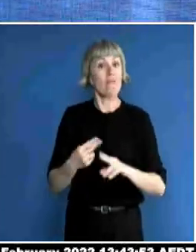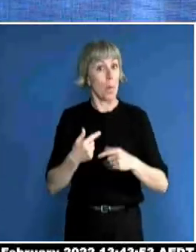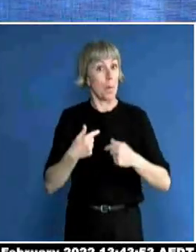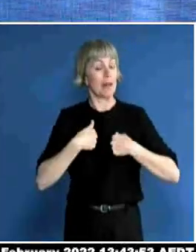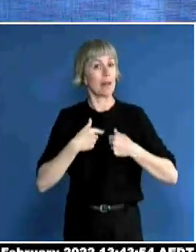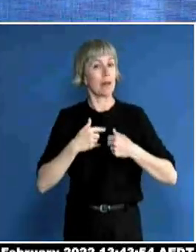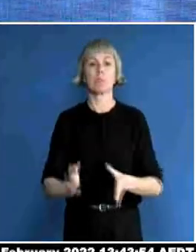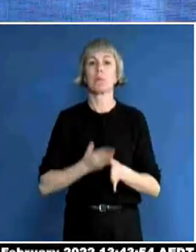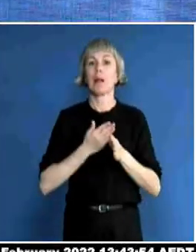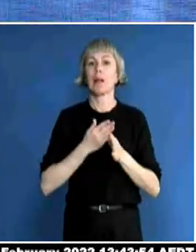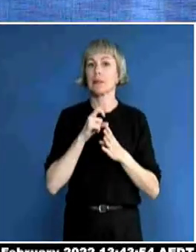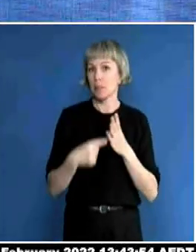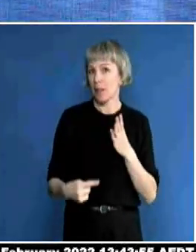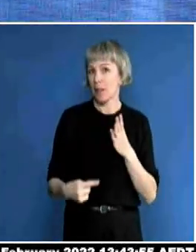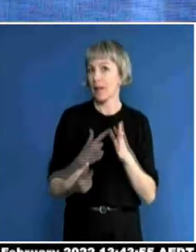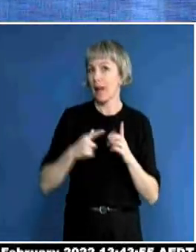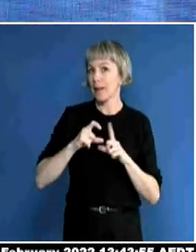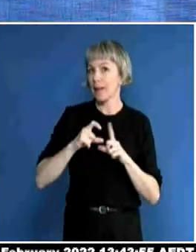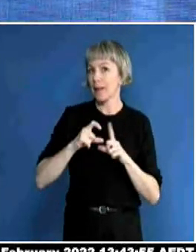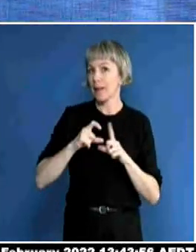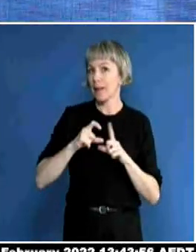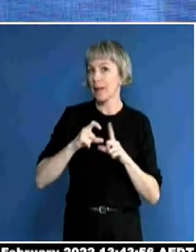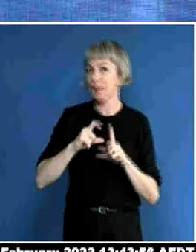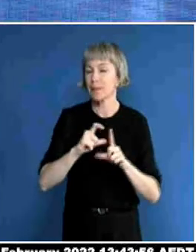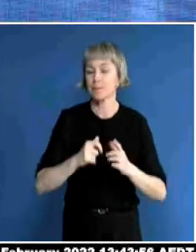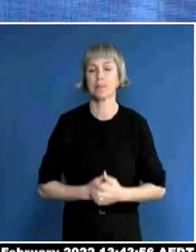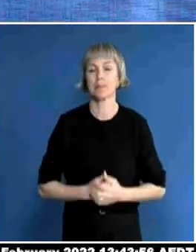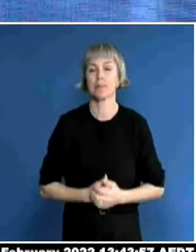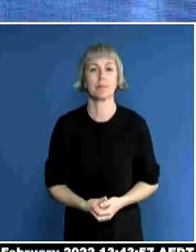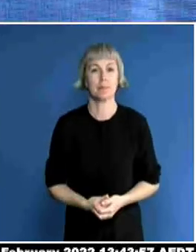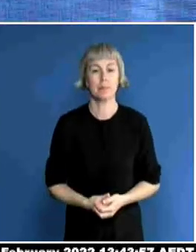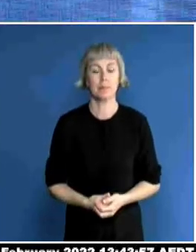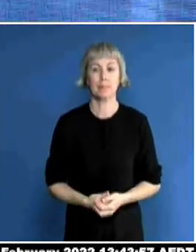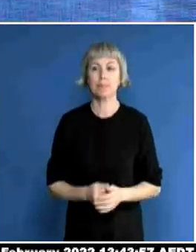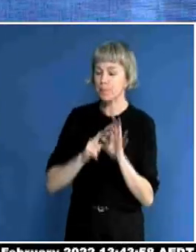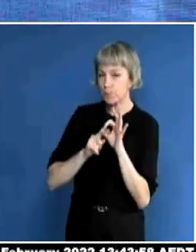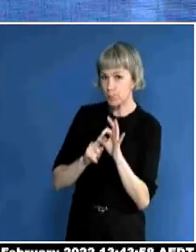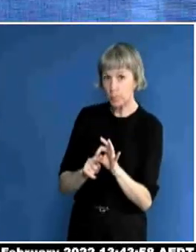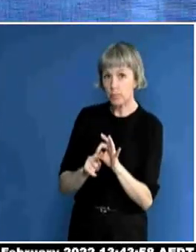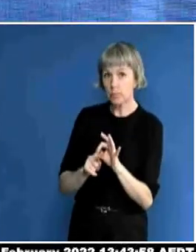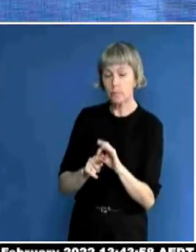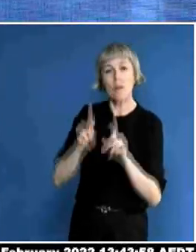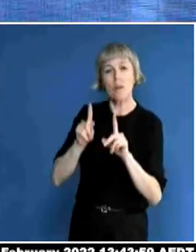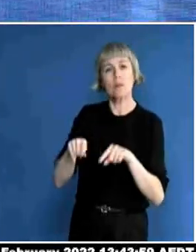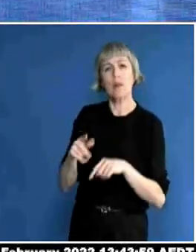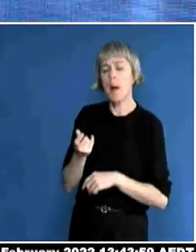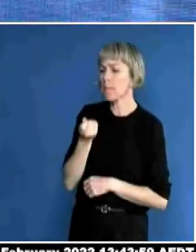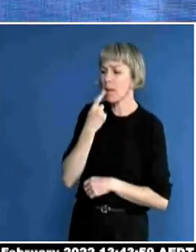And when you started some medication for ADHD, everything was clearer,